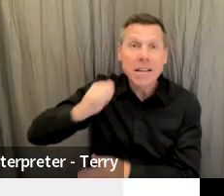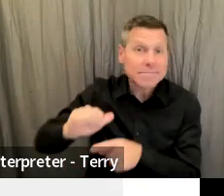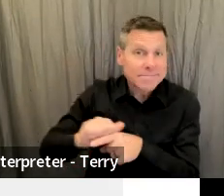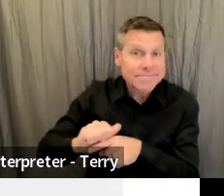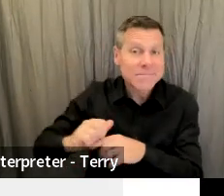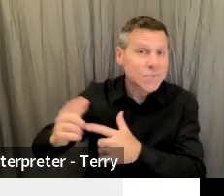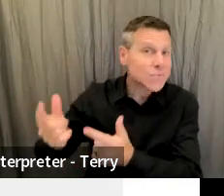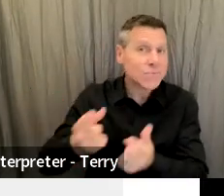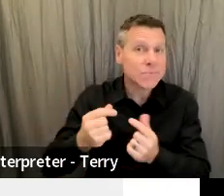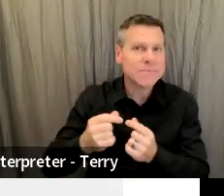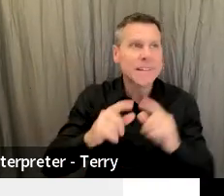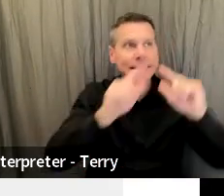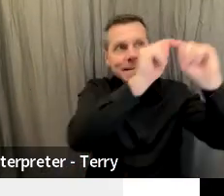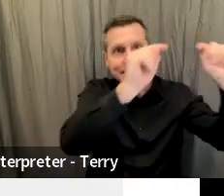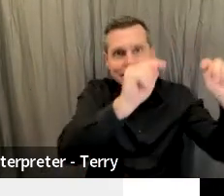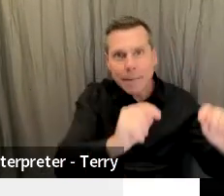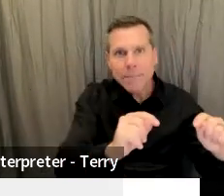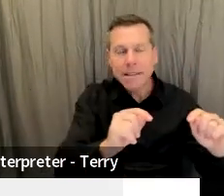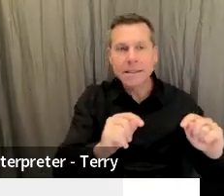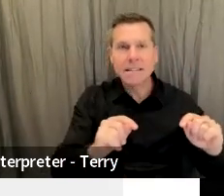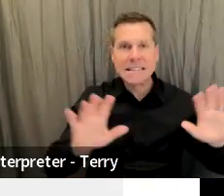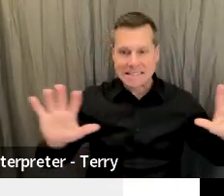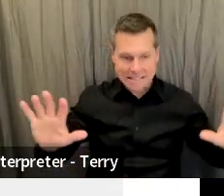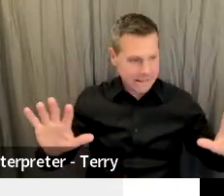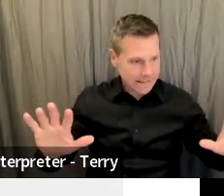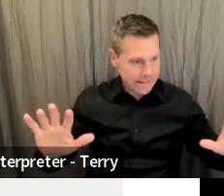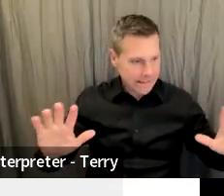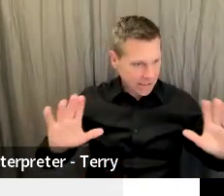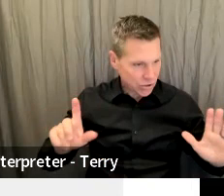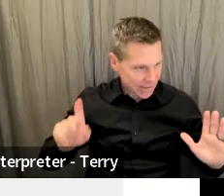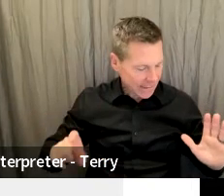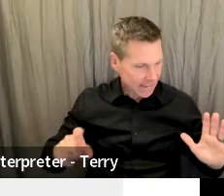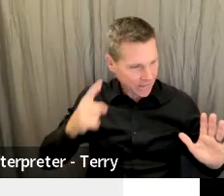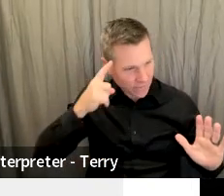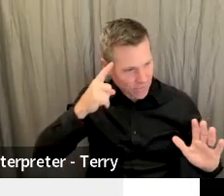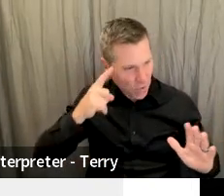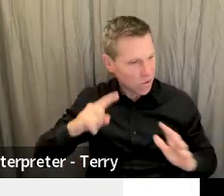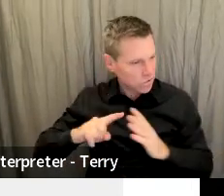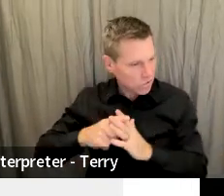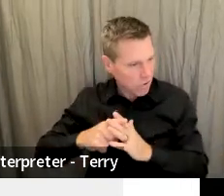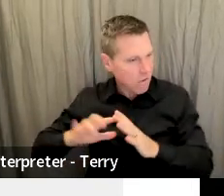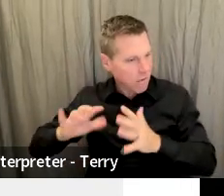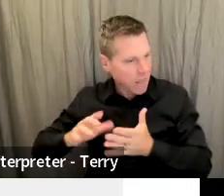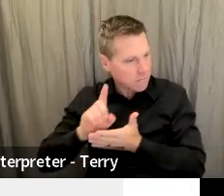place that an instructor could use to build a course from the ground up. We also